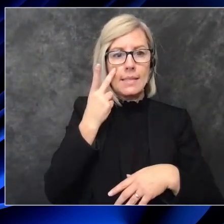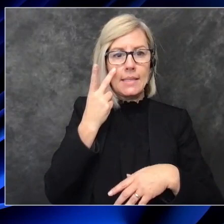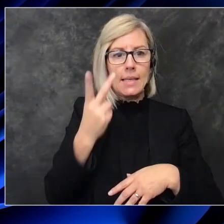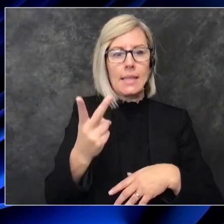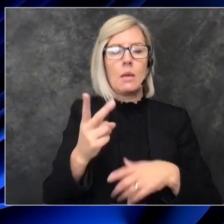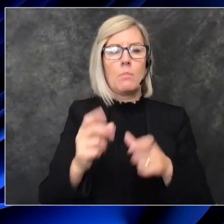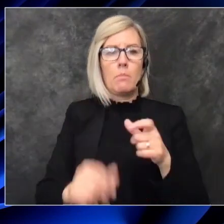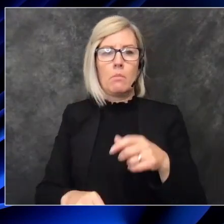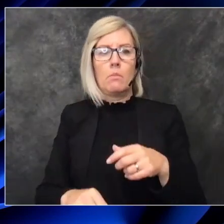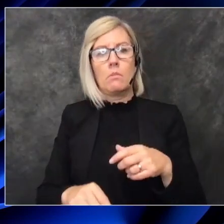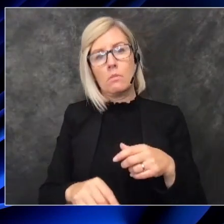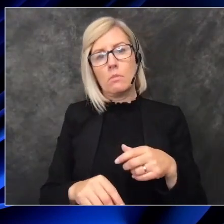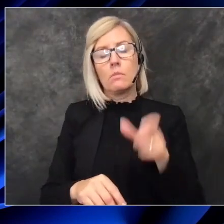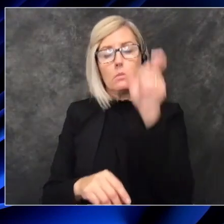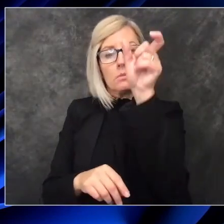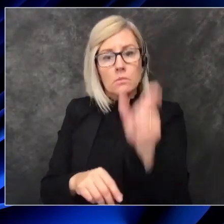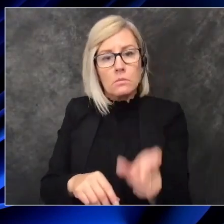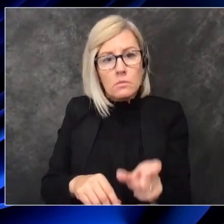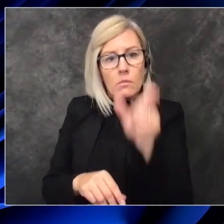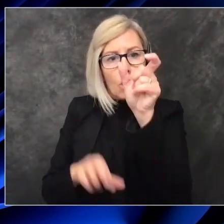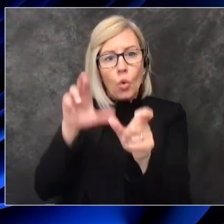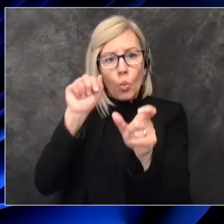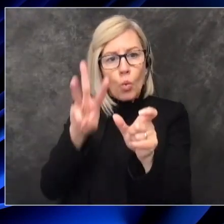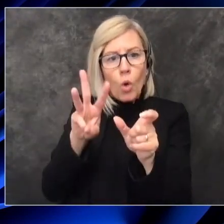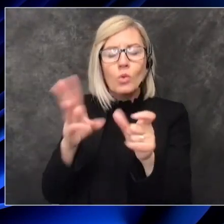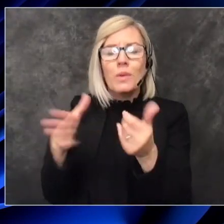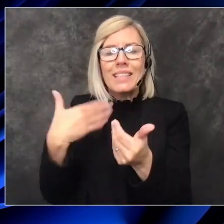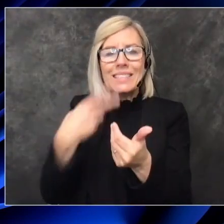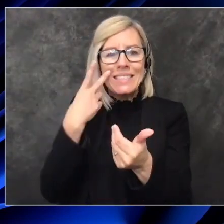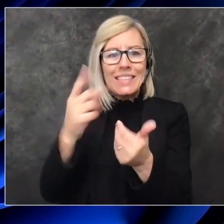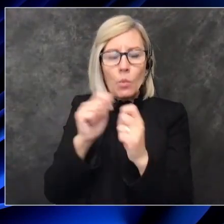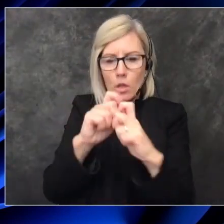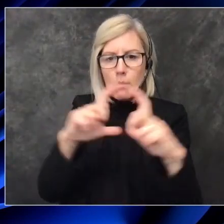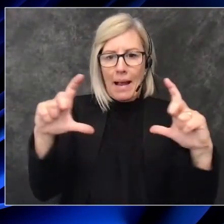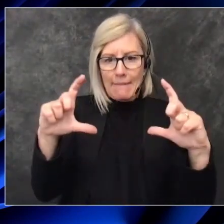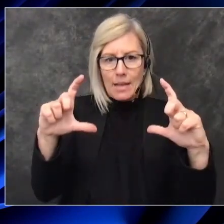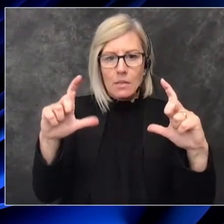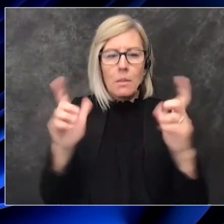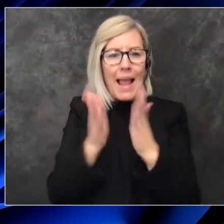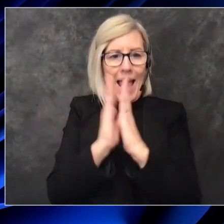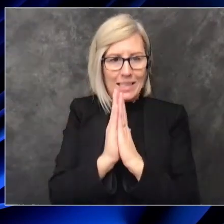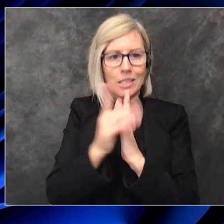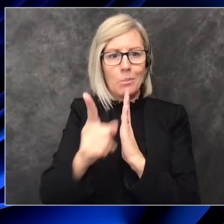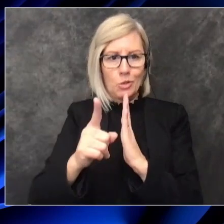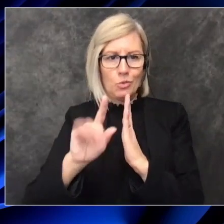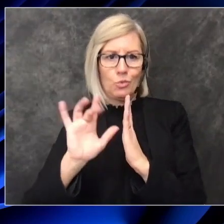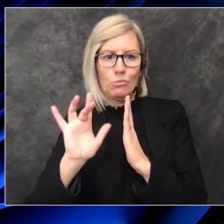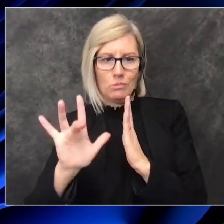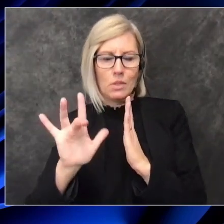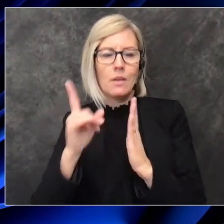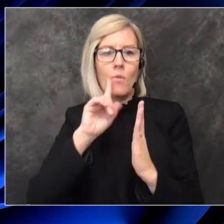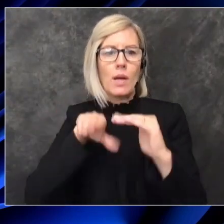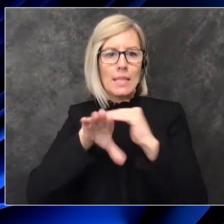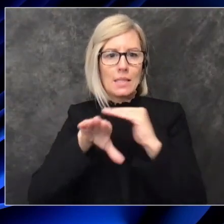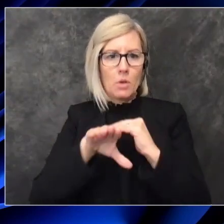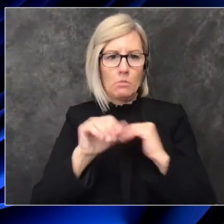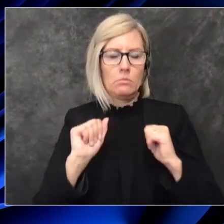so they're easy to see when they're magnified. So I'm gonna ask Hector to click on this breadcrumb for accessibility, because we can use a keyboard,